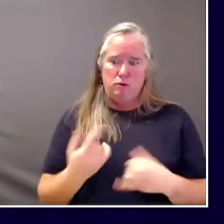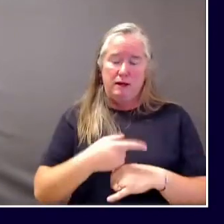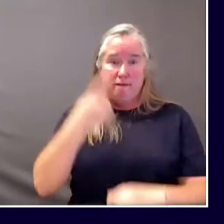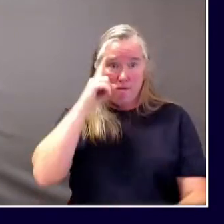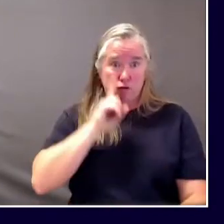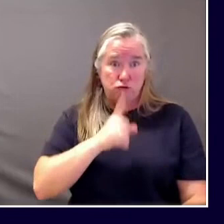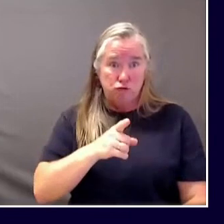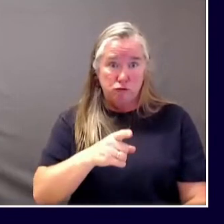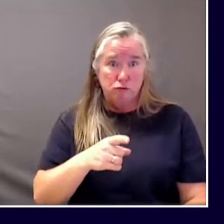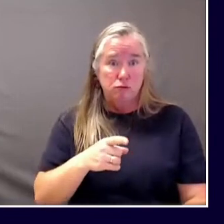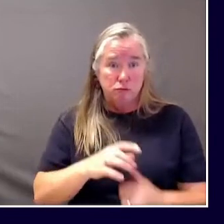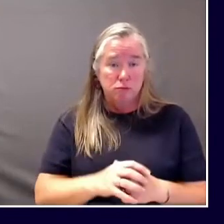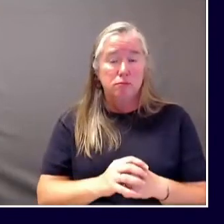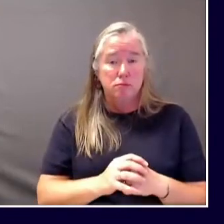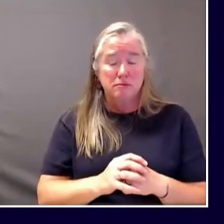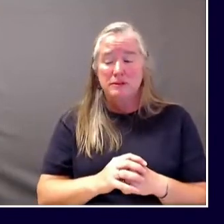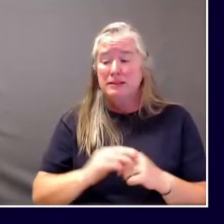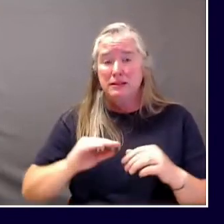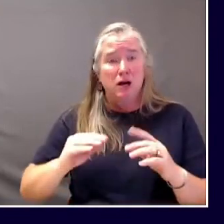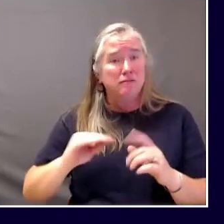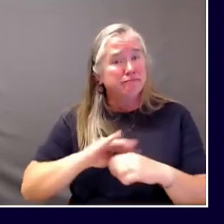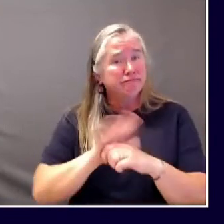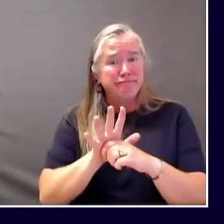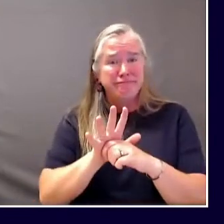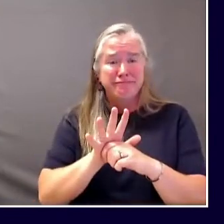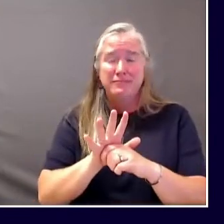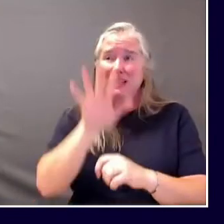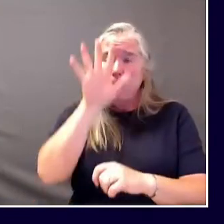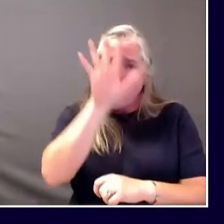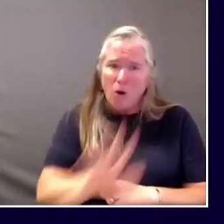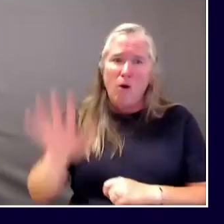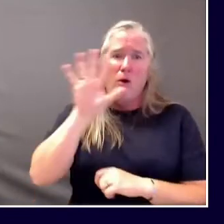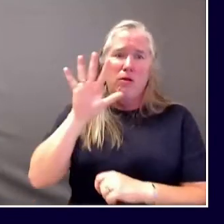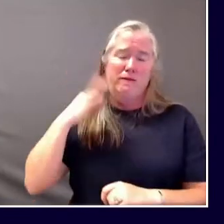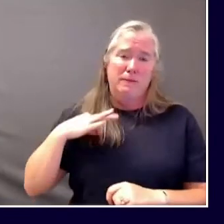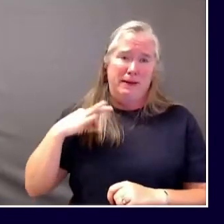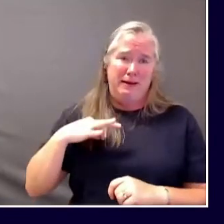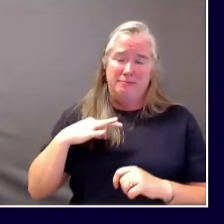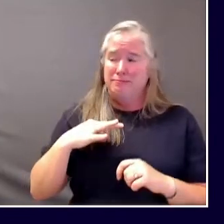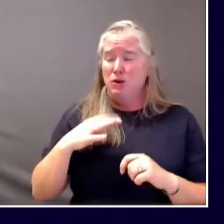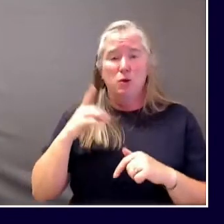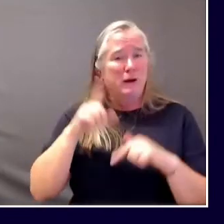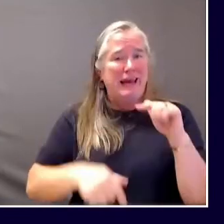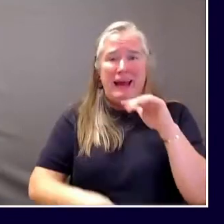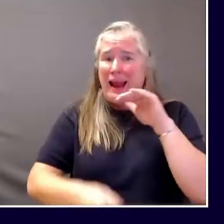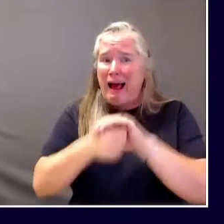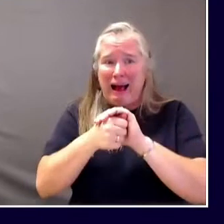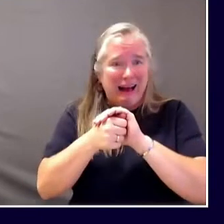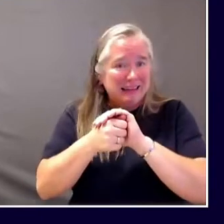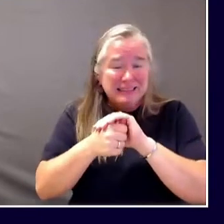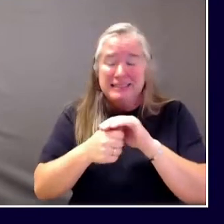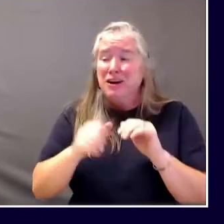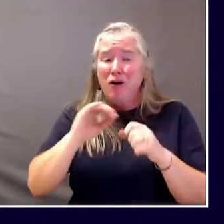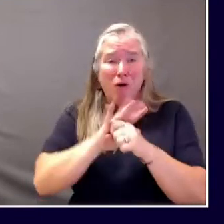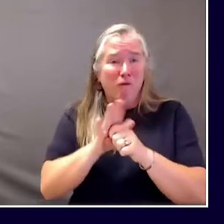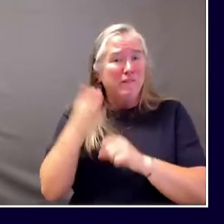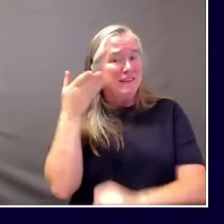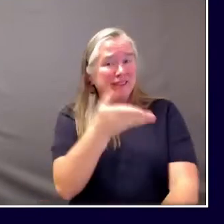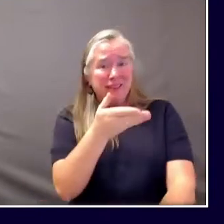is that the virus is in every